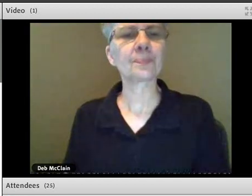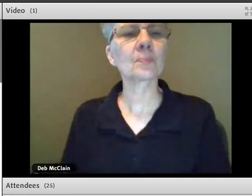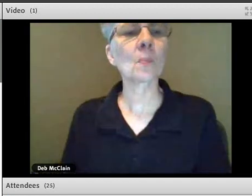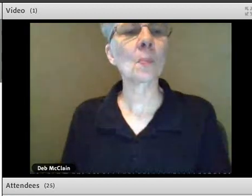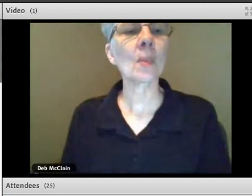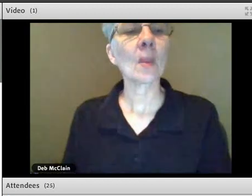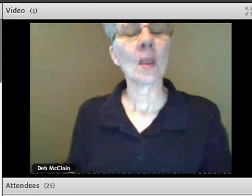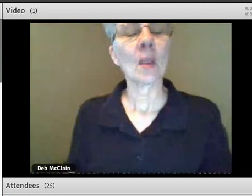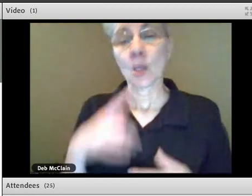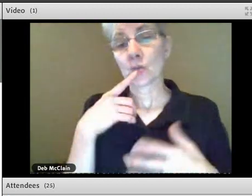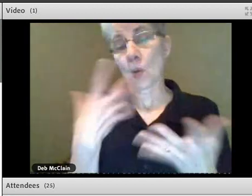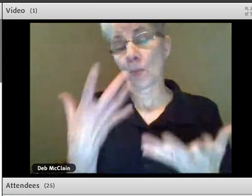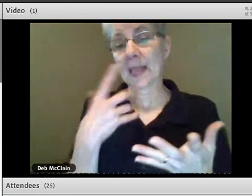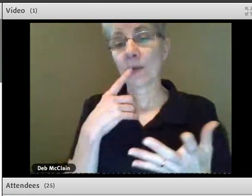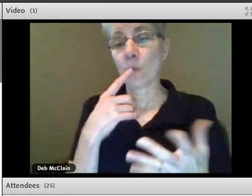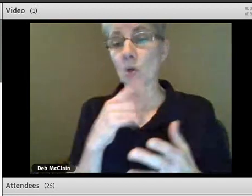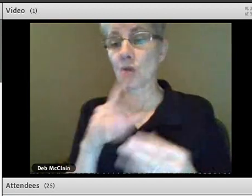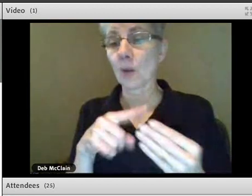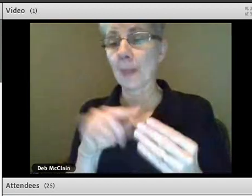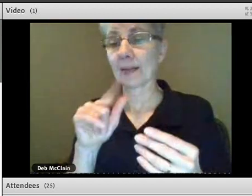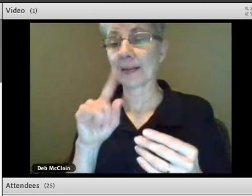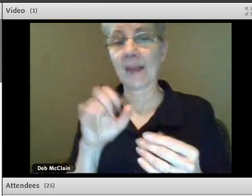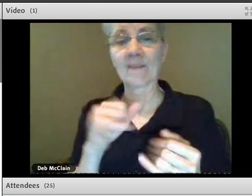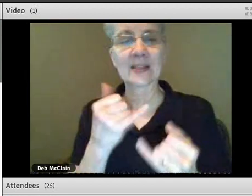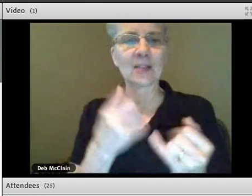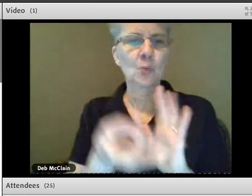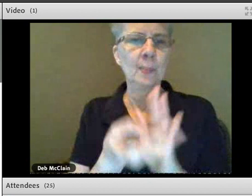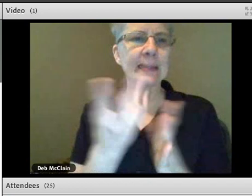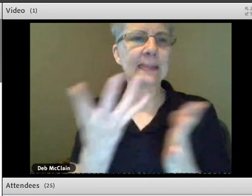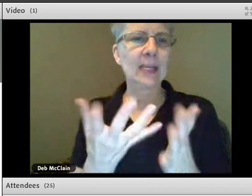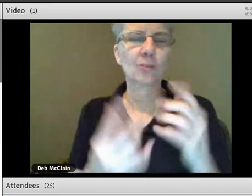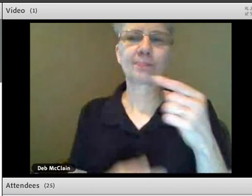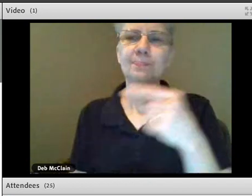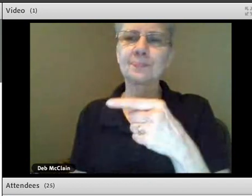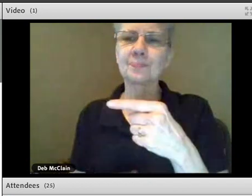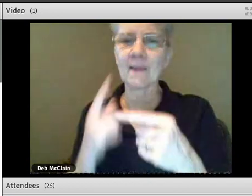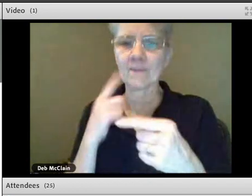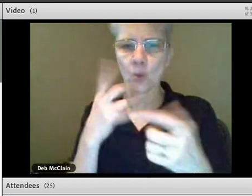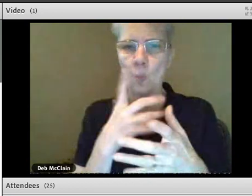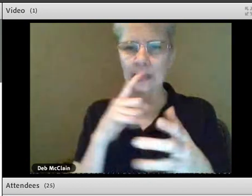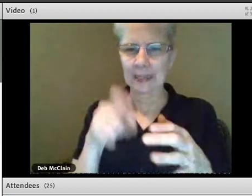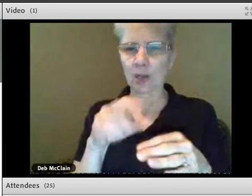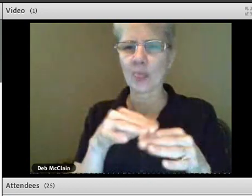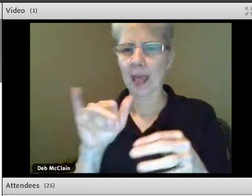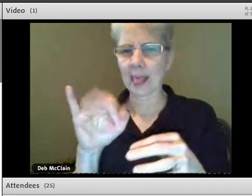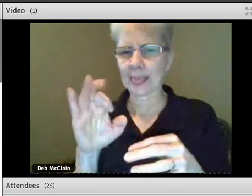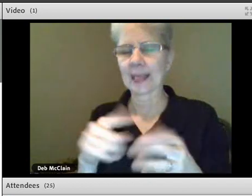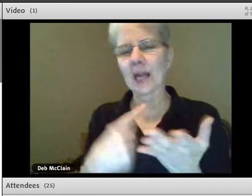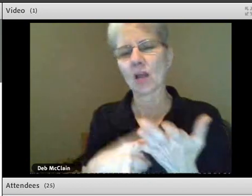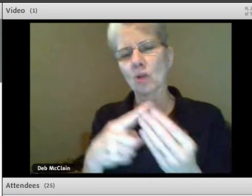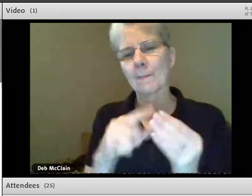So setting up your... So we're going to talk about Canvas in the last couple of minutes here. If everyone wanted to click on that link, and I'll just talk about it high-level,